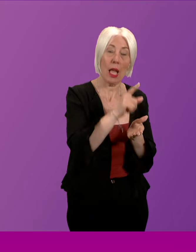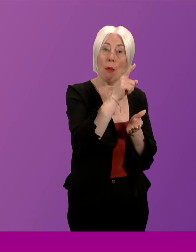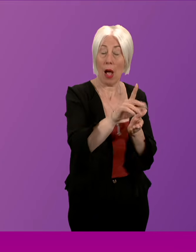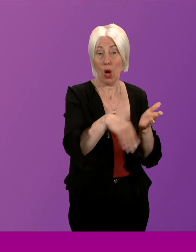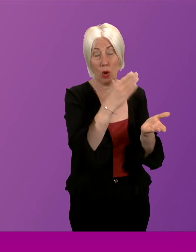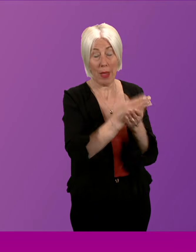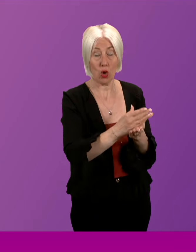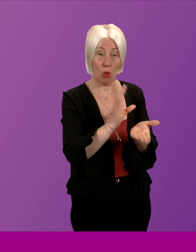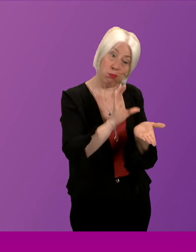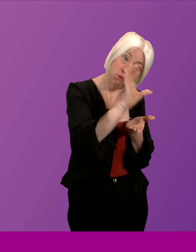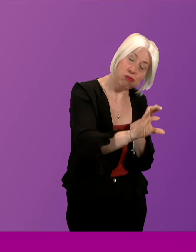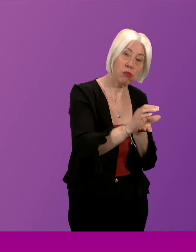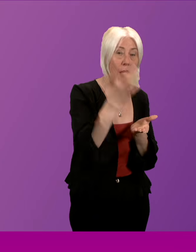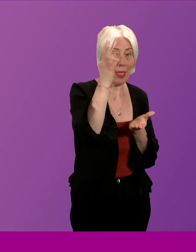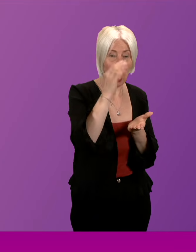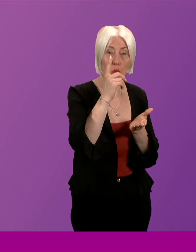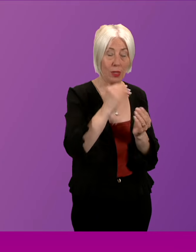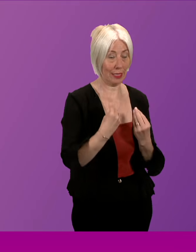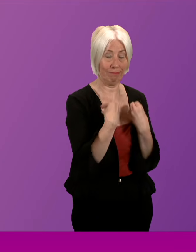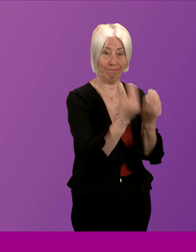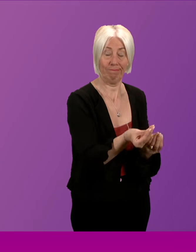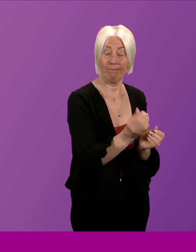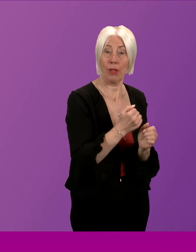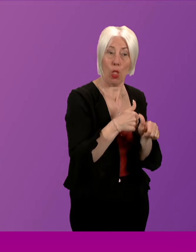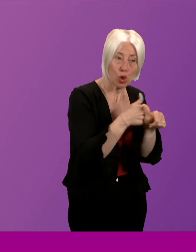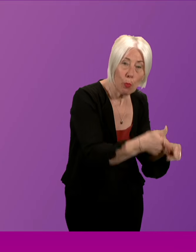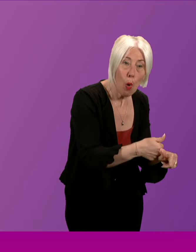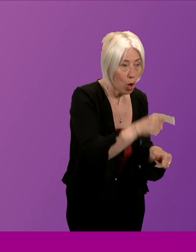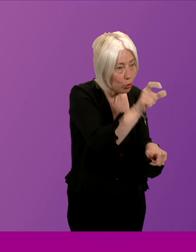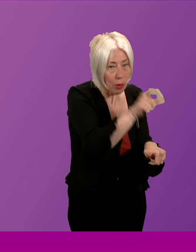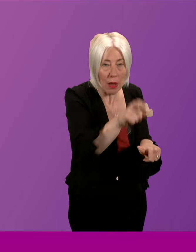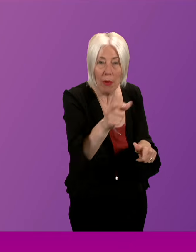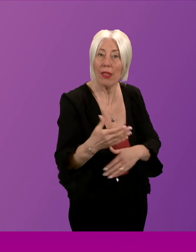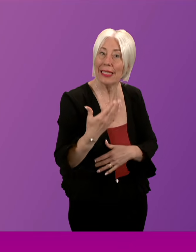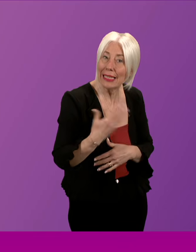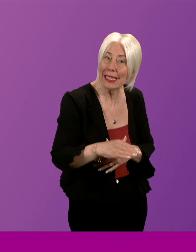is equipped financially to provide the support to individuals that is required in the short term,